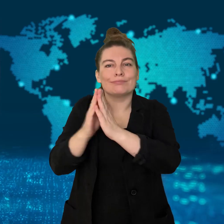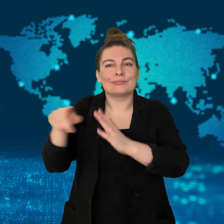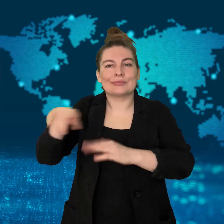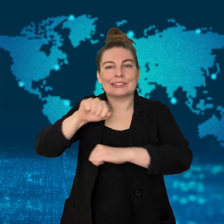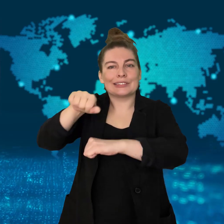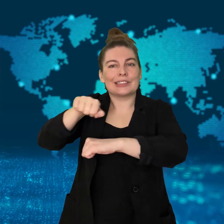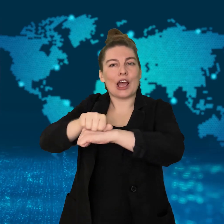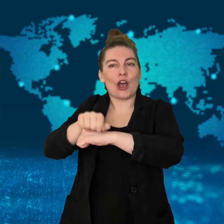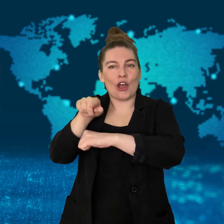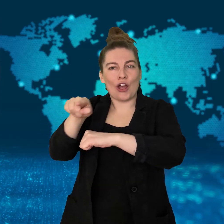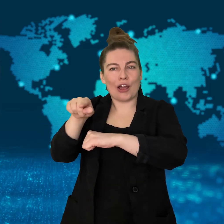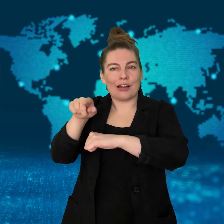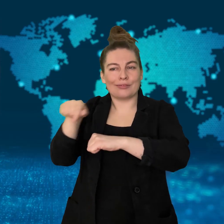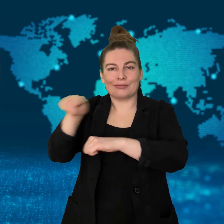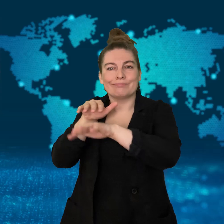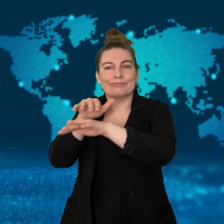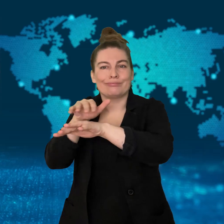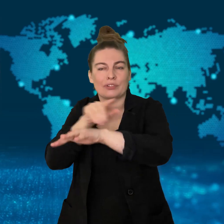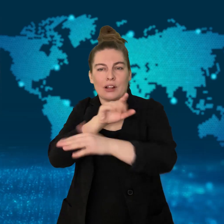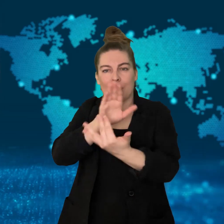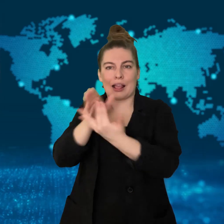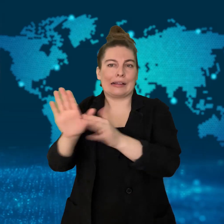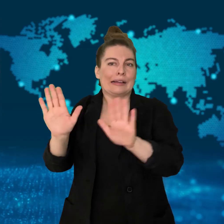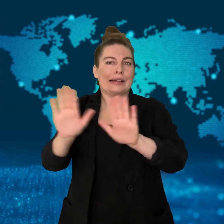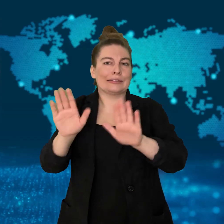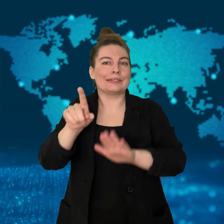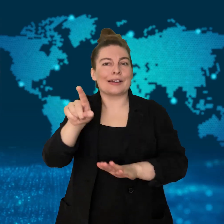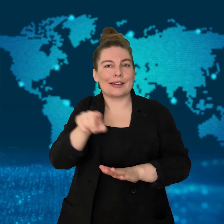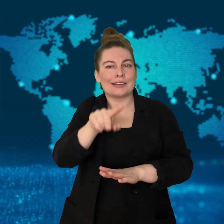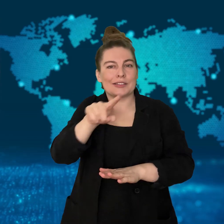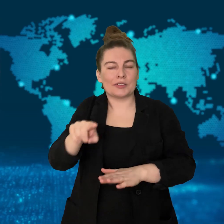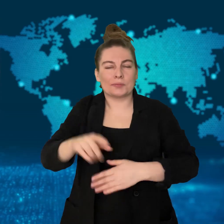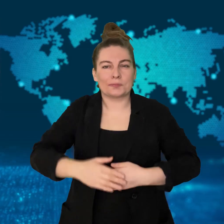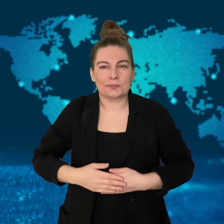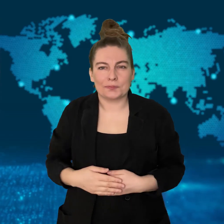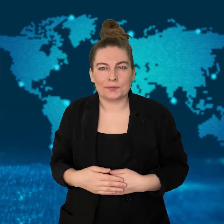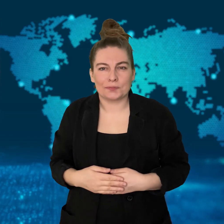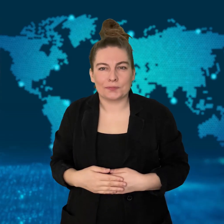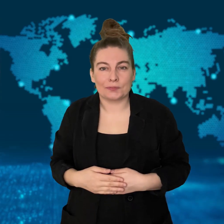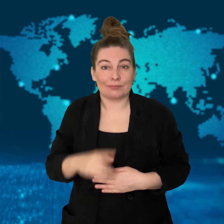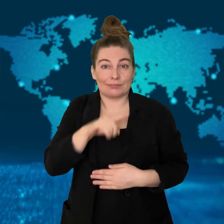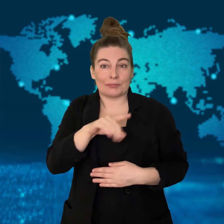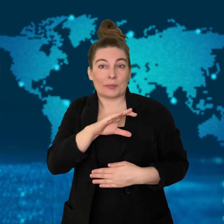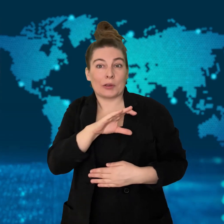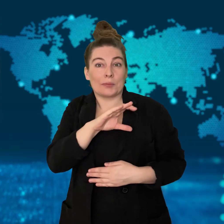Metropolitan police restricted additional protest activity